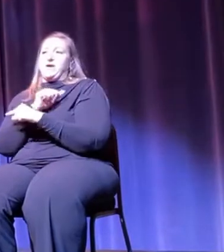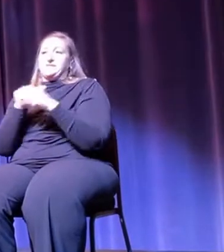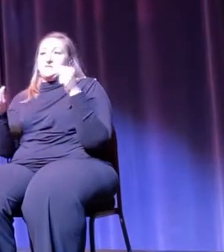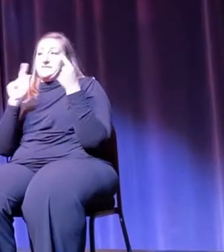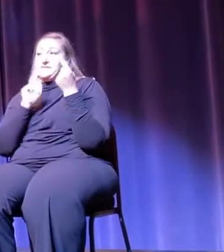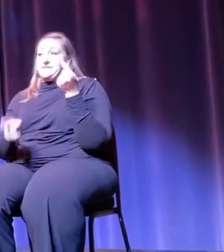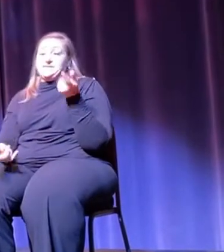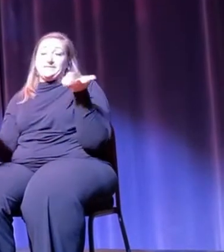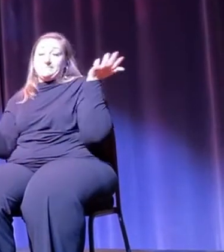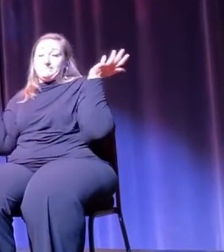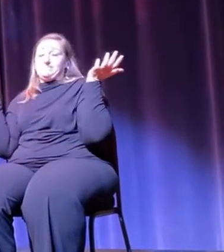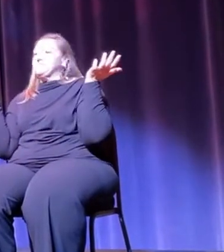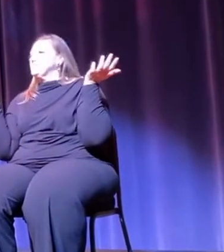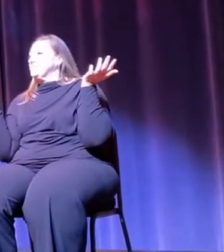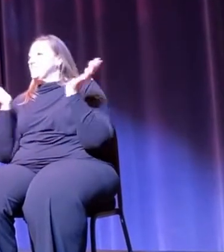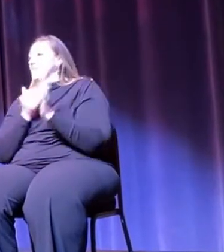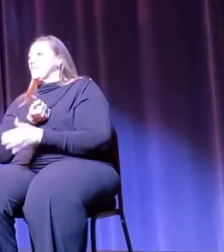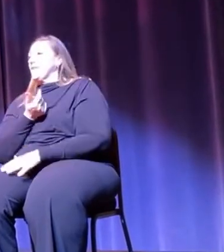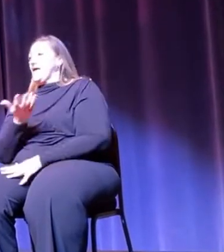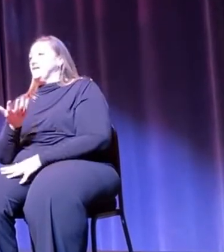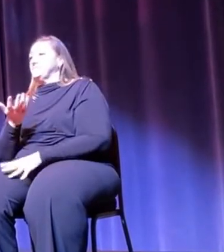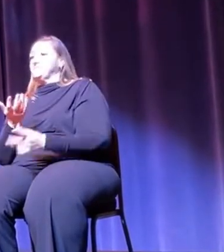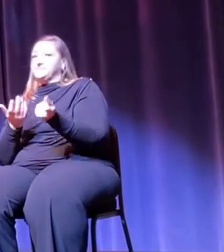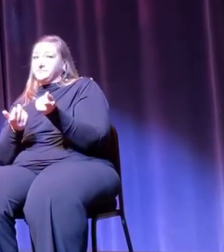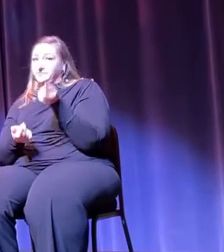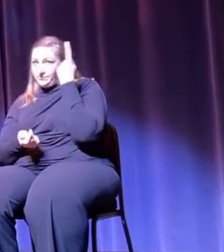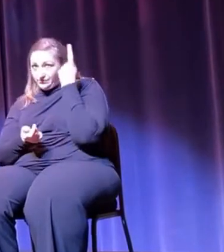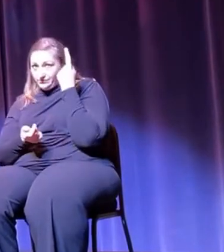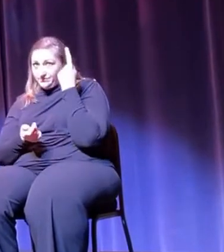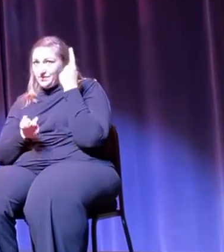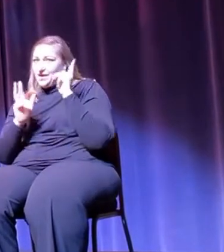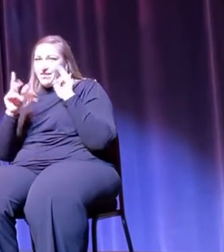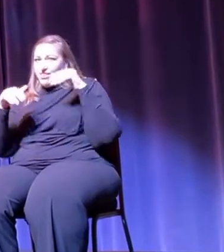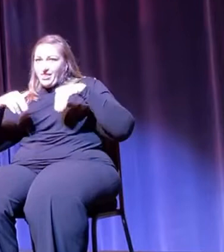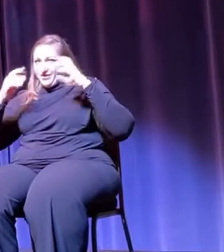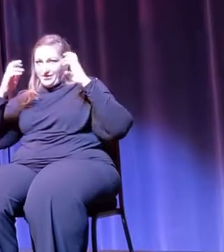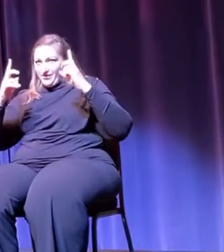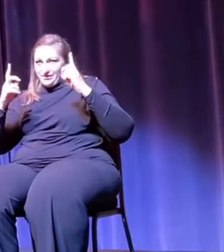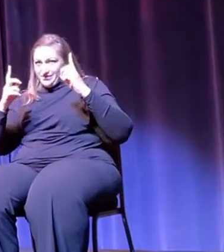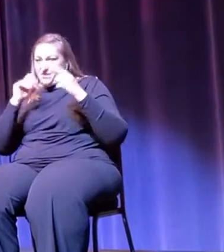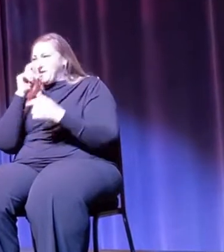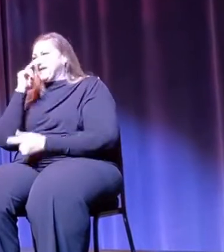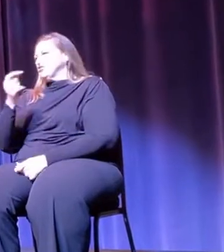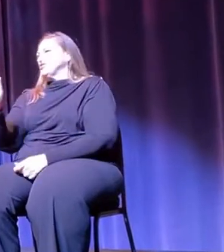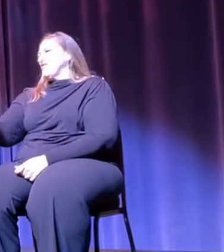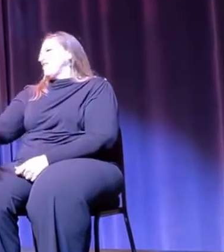So yeah, if my poetry is understood by people who aren't educated, then I'm not interested in that.